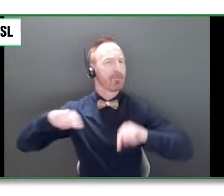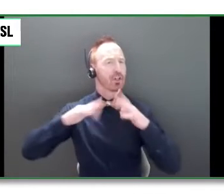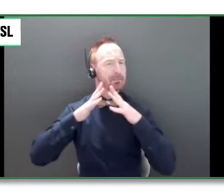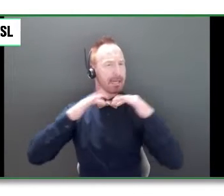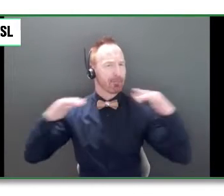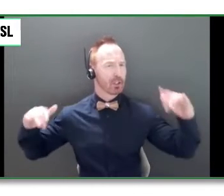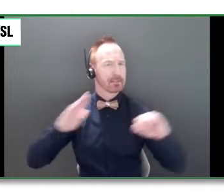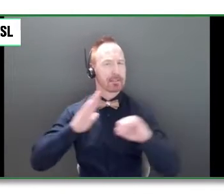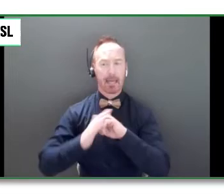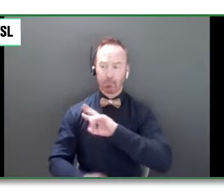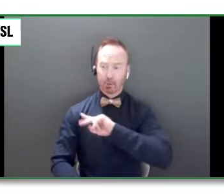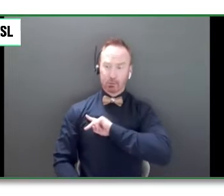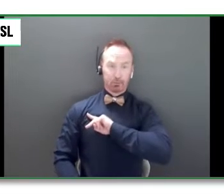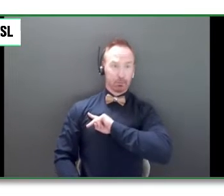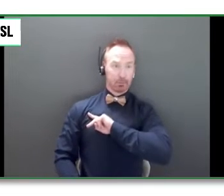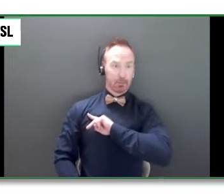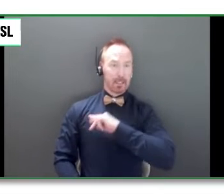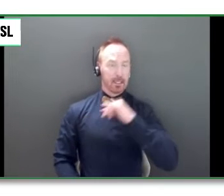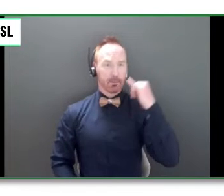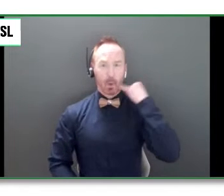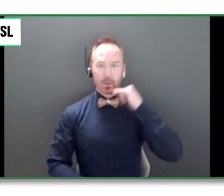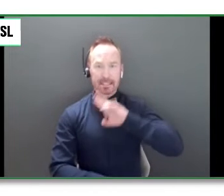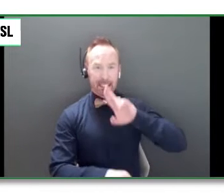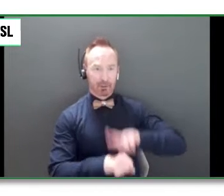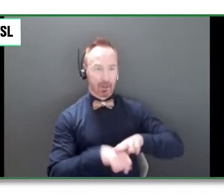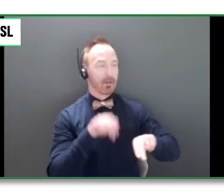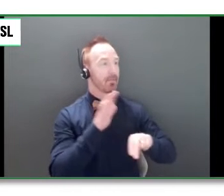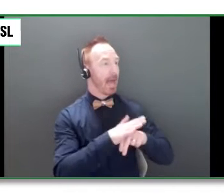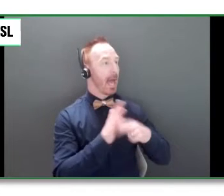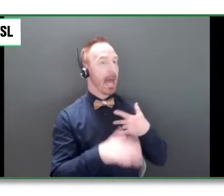nature when it is overwhelming. The true outdoorsman would appreciate the mundane